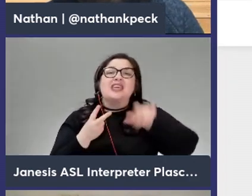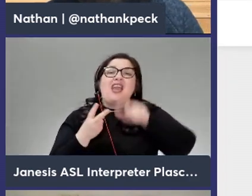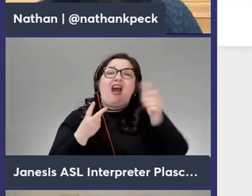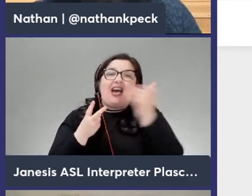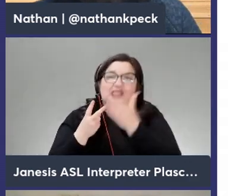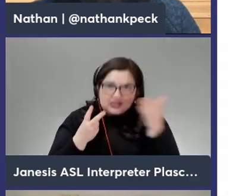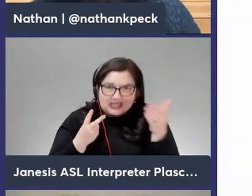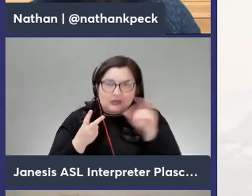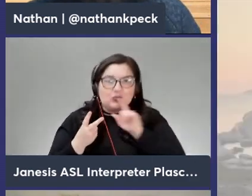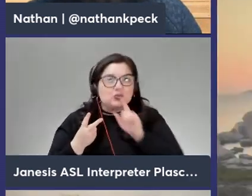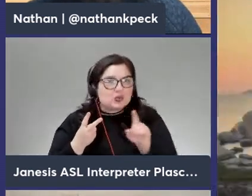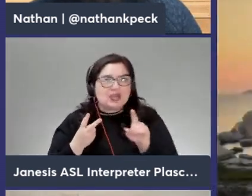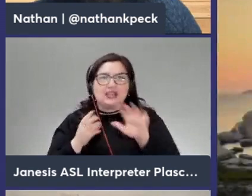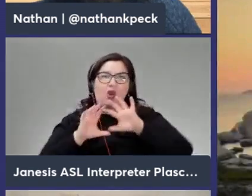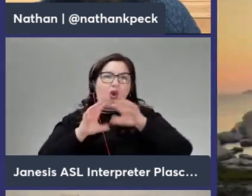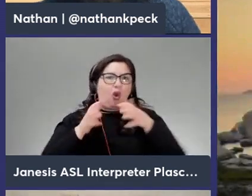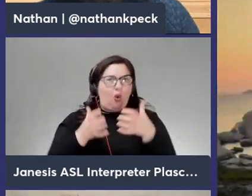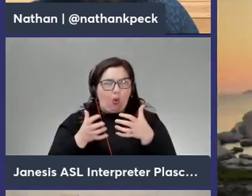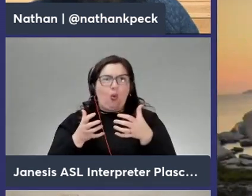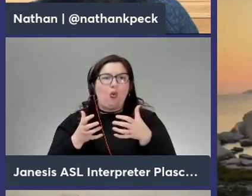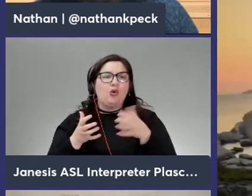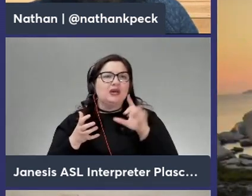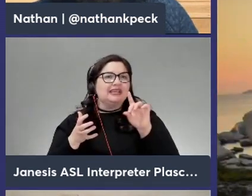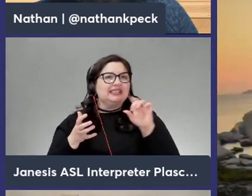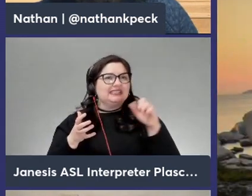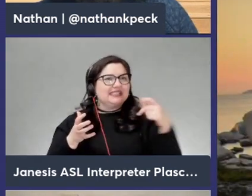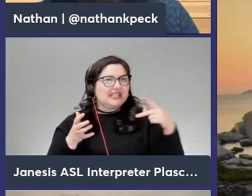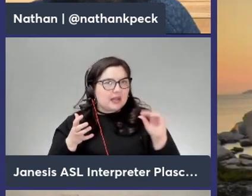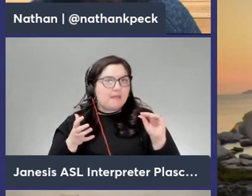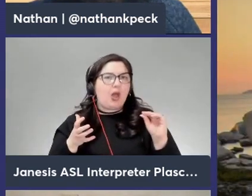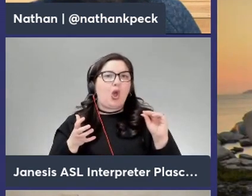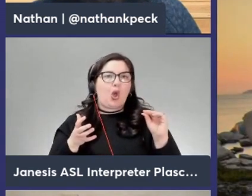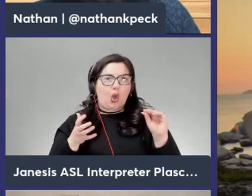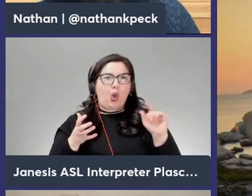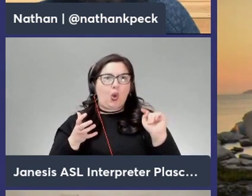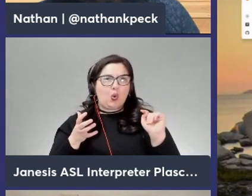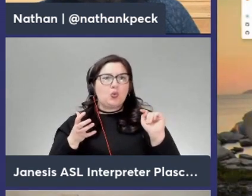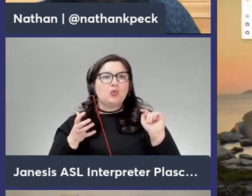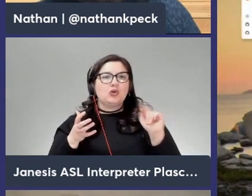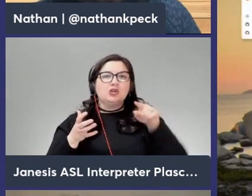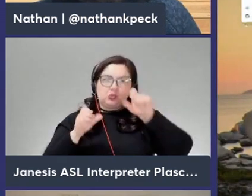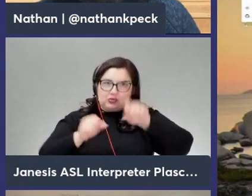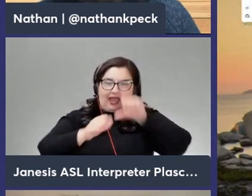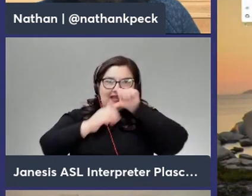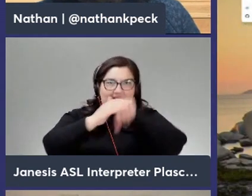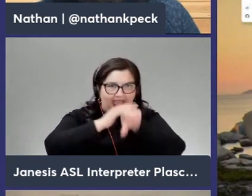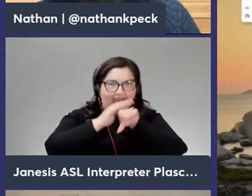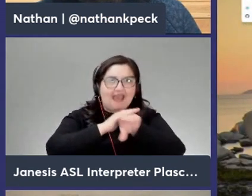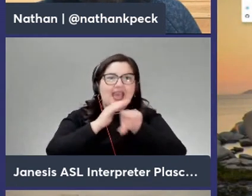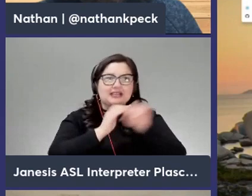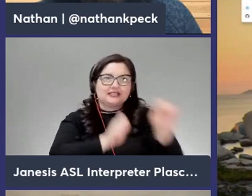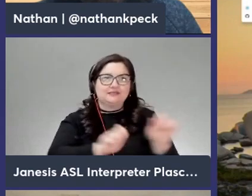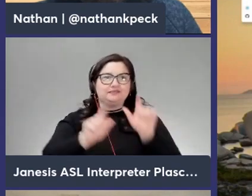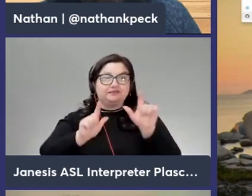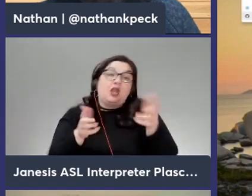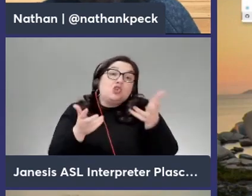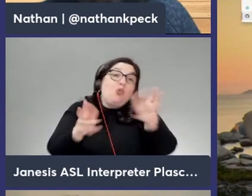there's a whole repo that you can get access to... Well, that you already have access to.